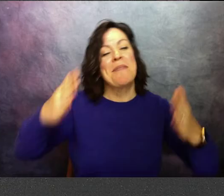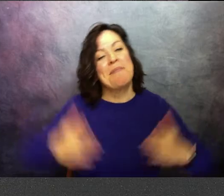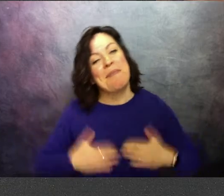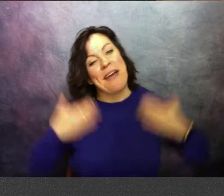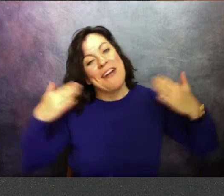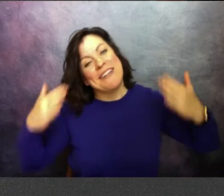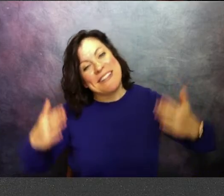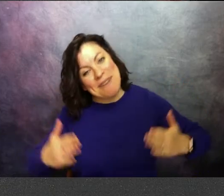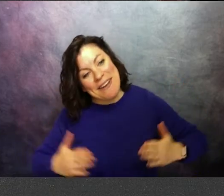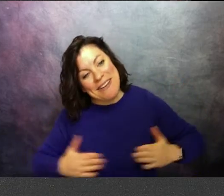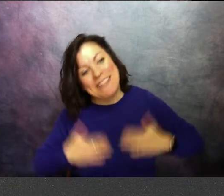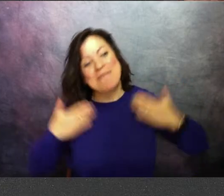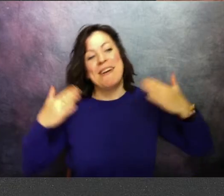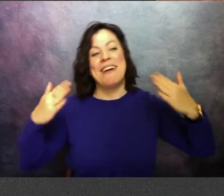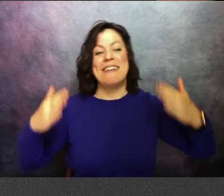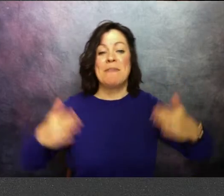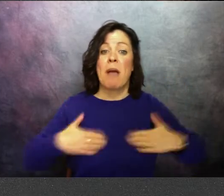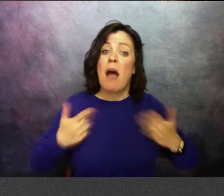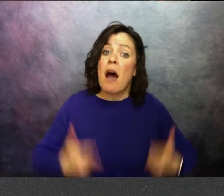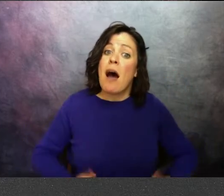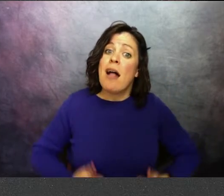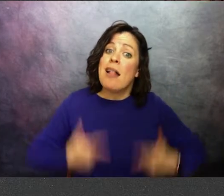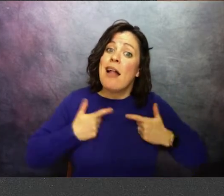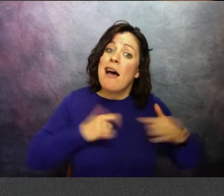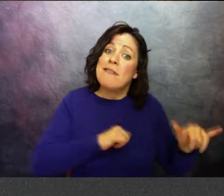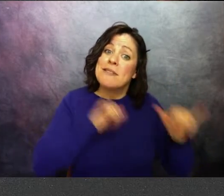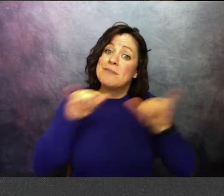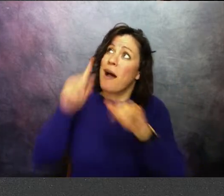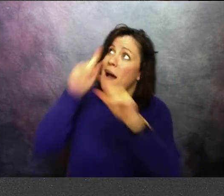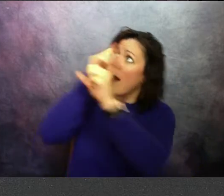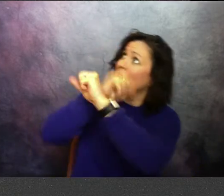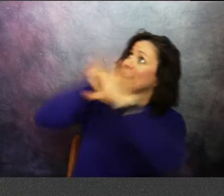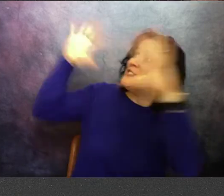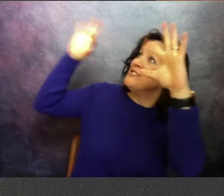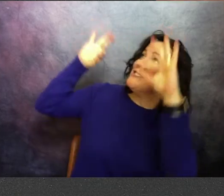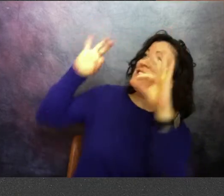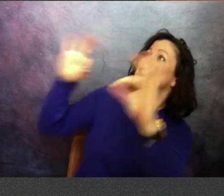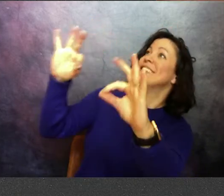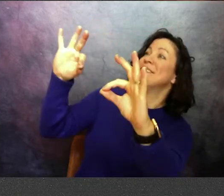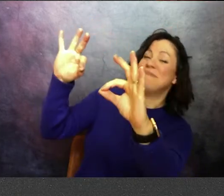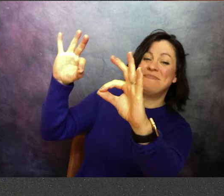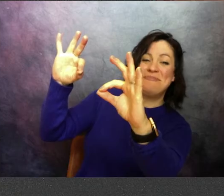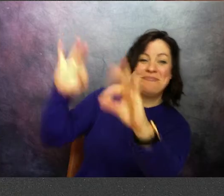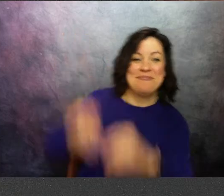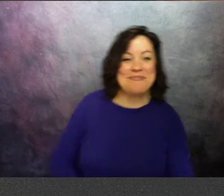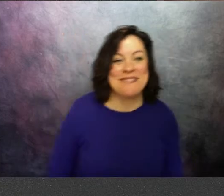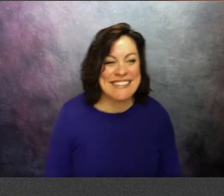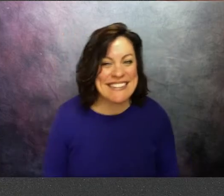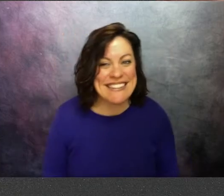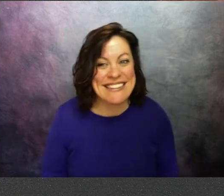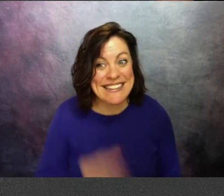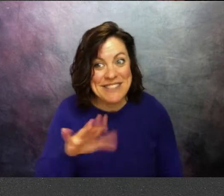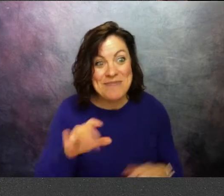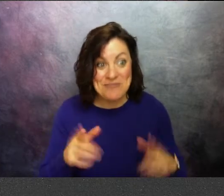Merrily, merrily, merrily, merrily, life is but a dream. One more time. You ready?